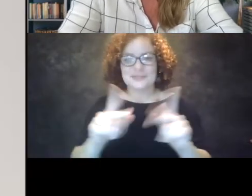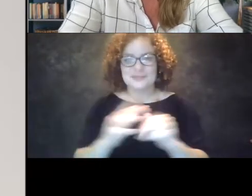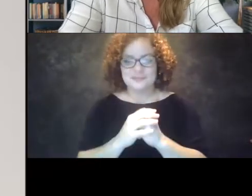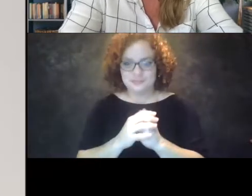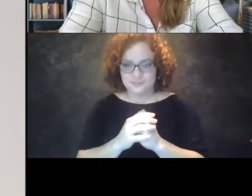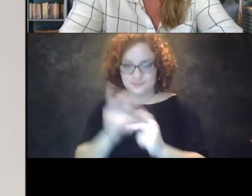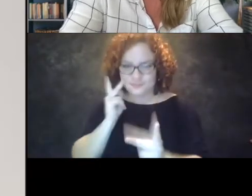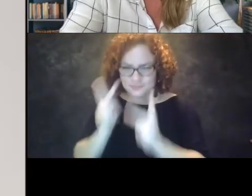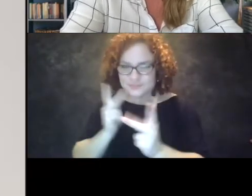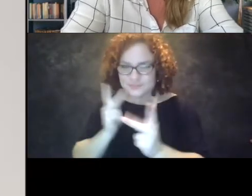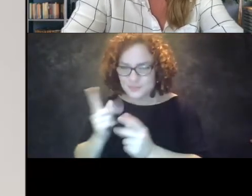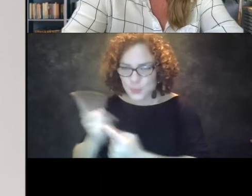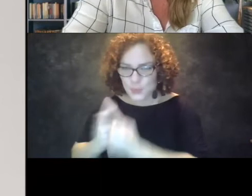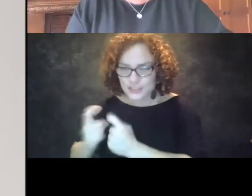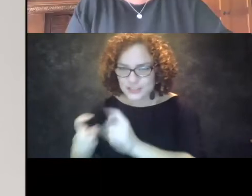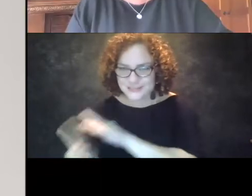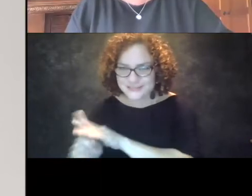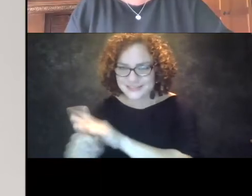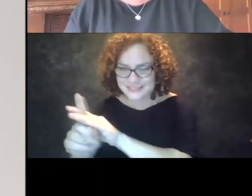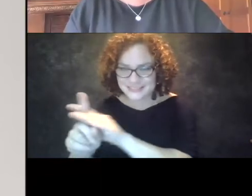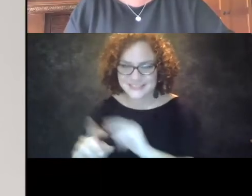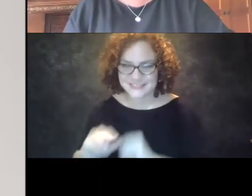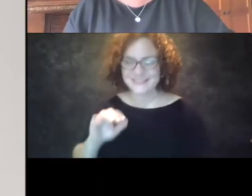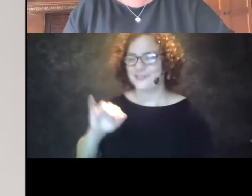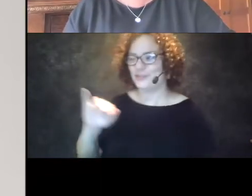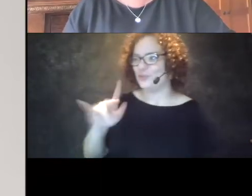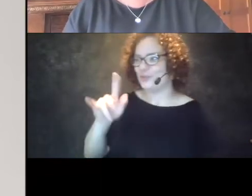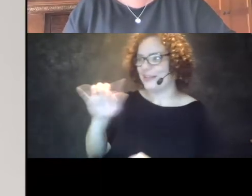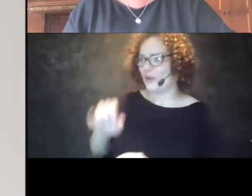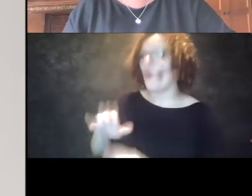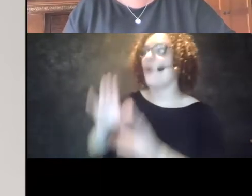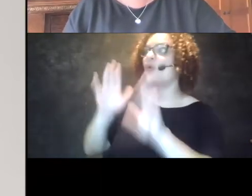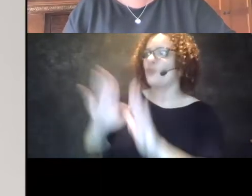questions. Julie Maier: That's great. I was just going to tell you I've thought there might be some Yes.